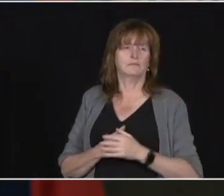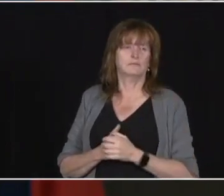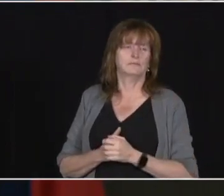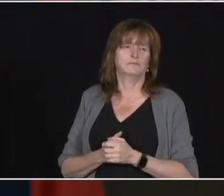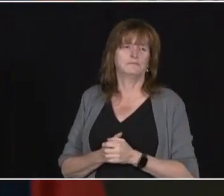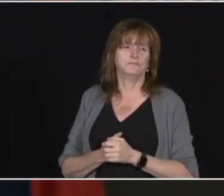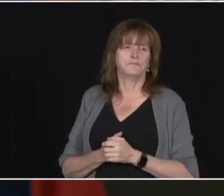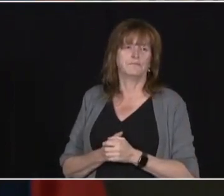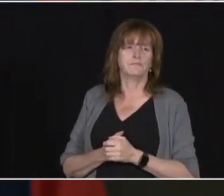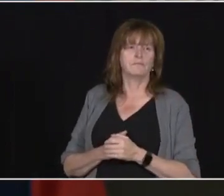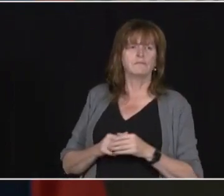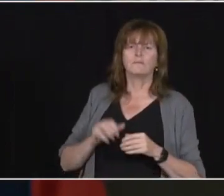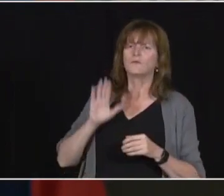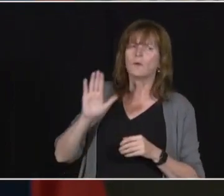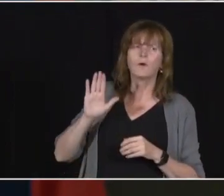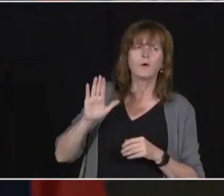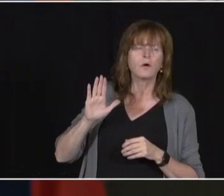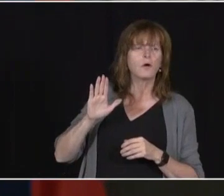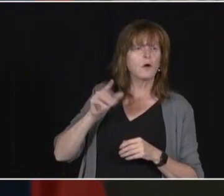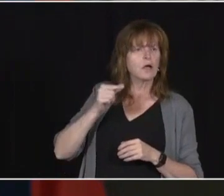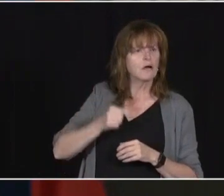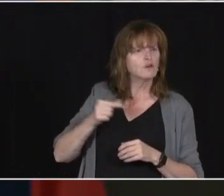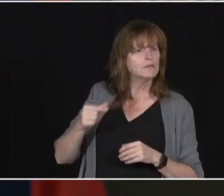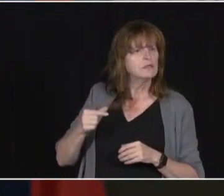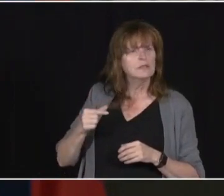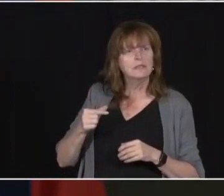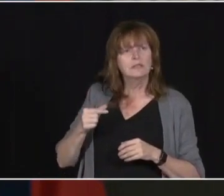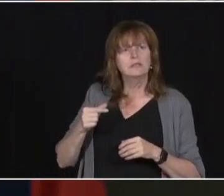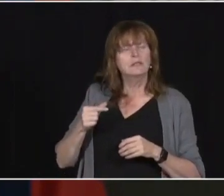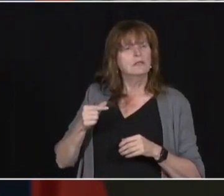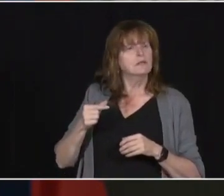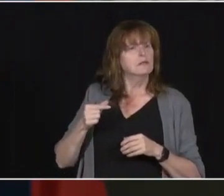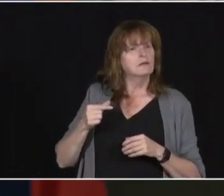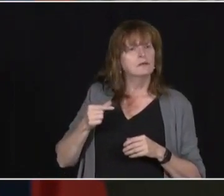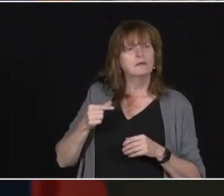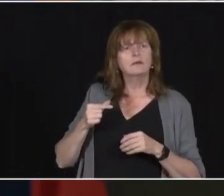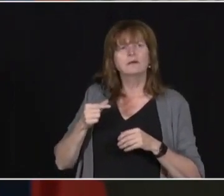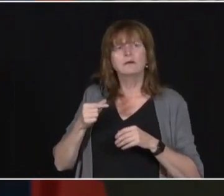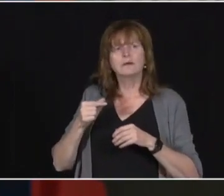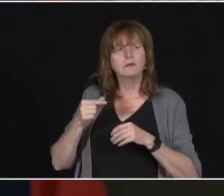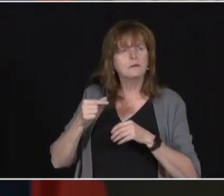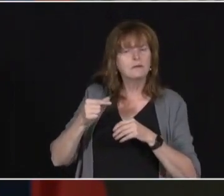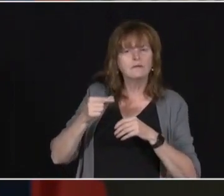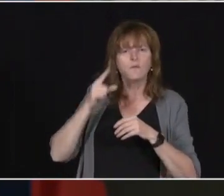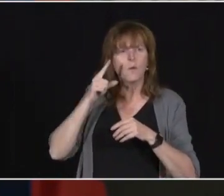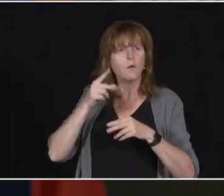Your government has put restrictions as part of the emergency order, will that be